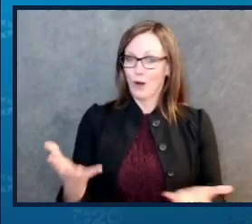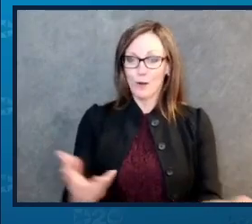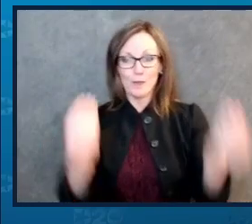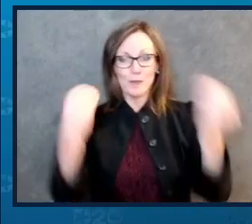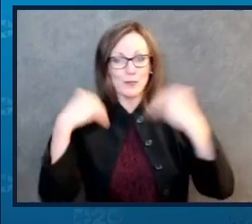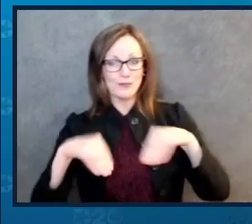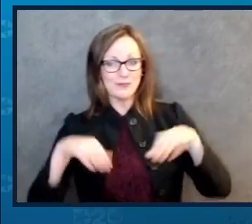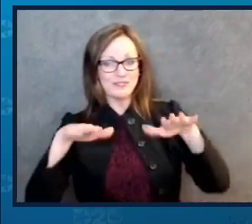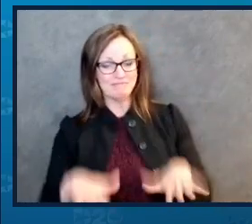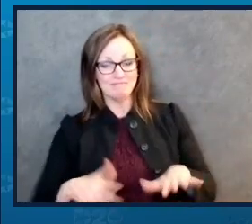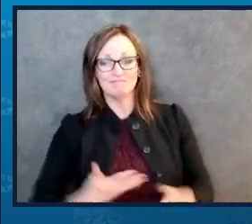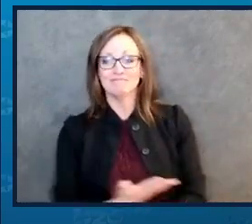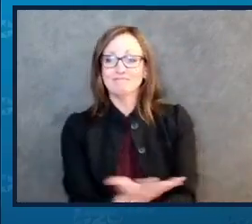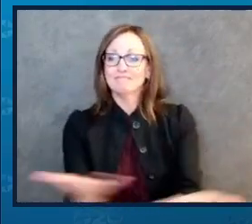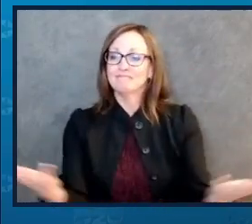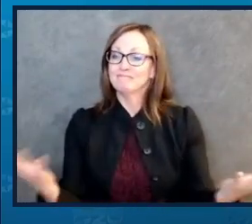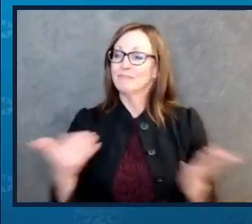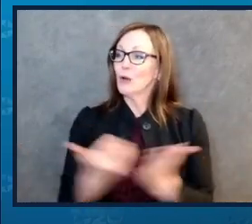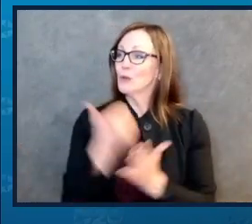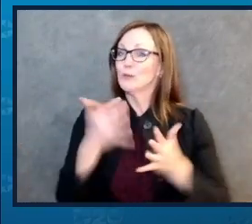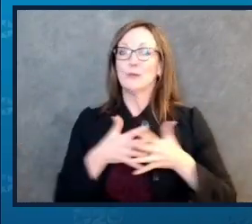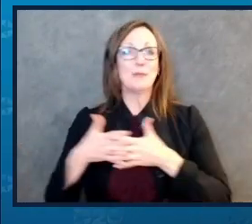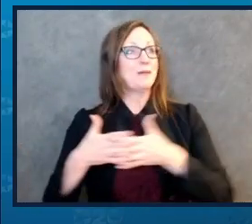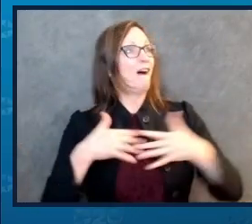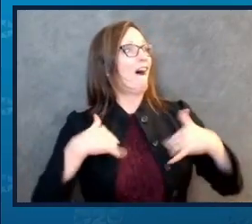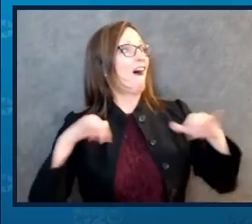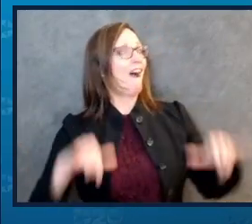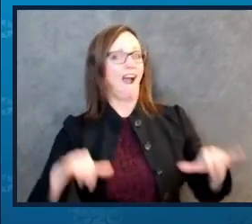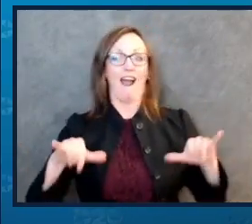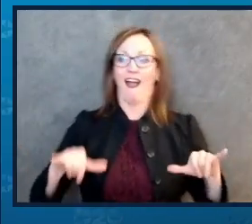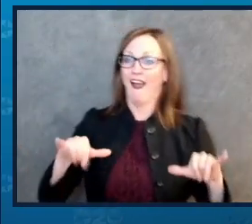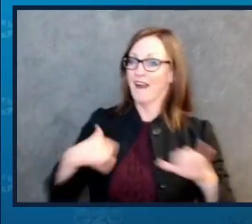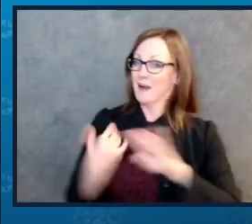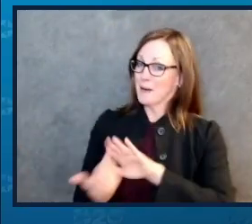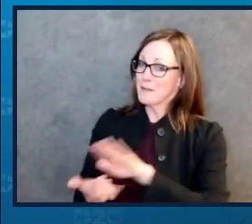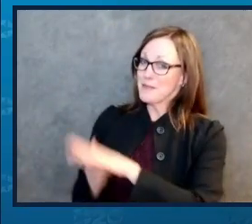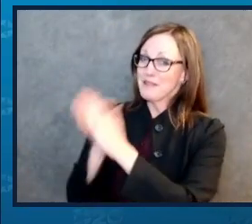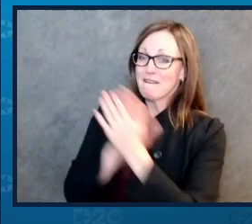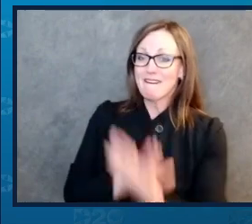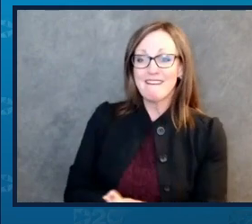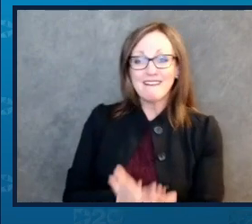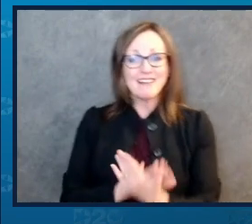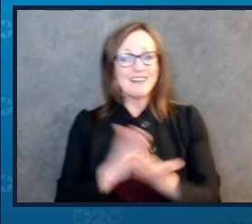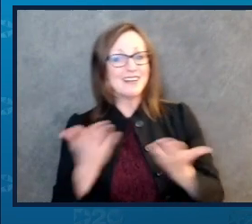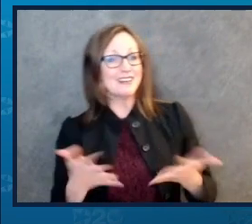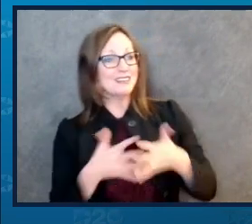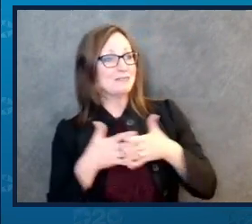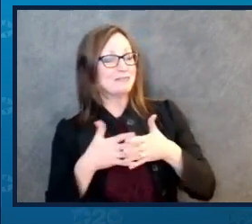THESE NEW AMERICANS AM WE SEE OUR OWN AMERICA ARE AMERICAN TORN STORIES. LIFE IN AMERICA WAS NOT ALWAYS